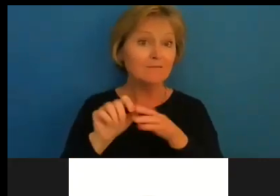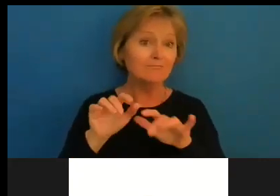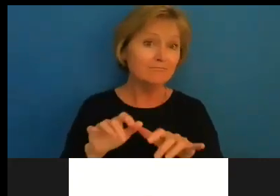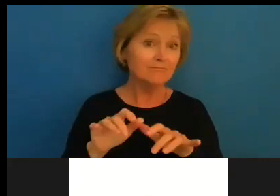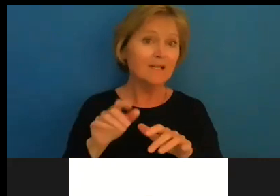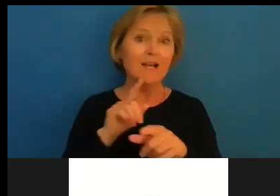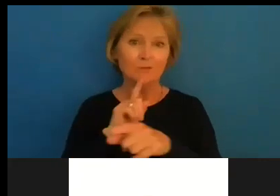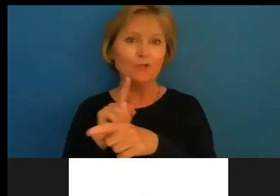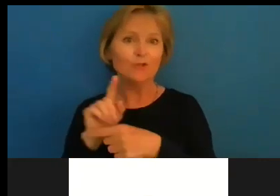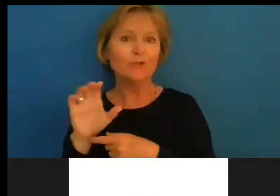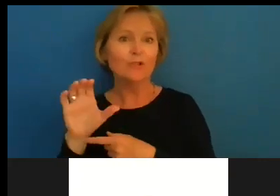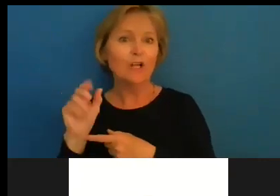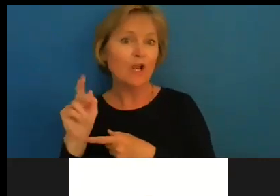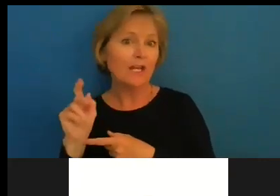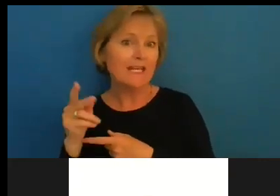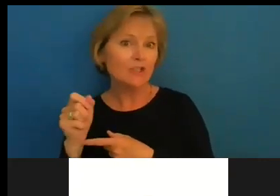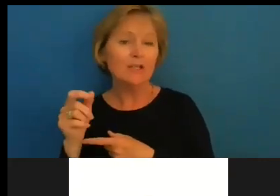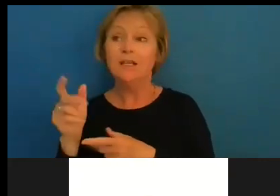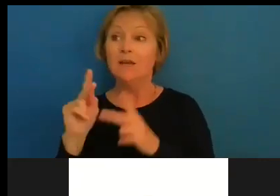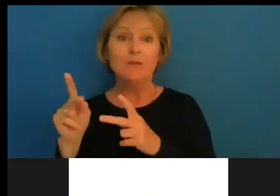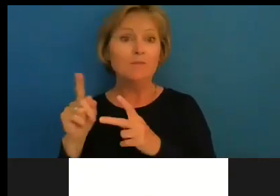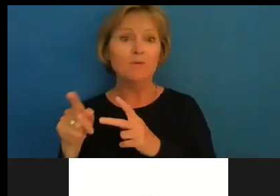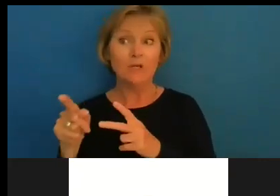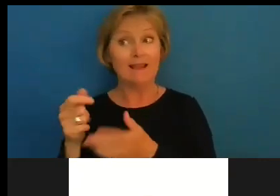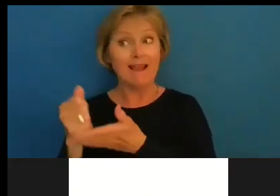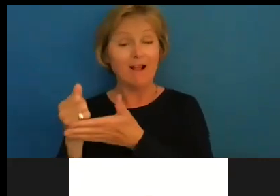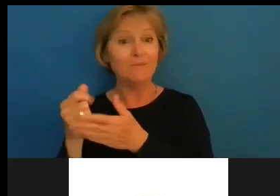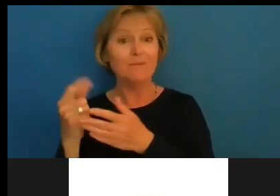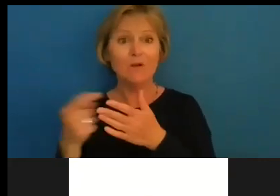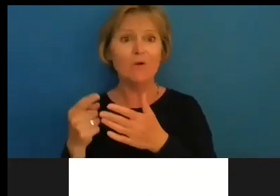Clarkisha experiences, people are really helped by it, but it is always first and foremost,